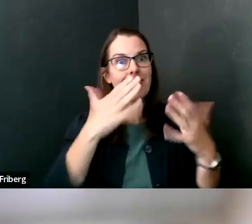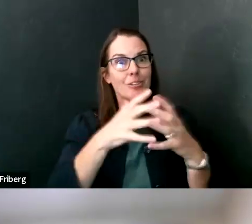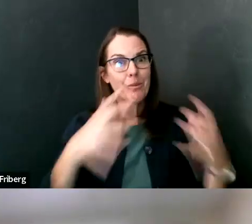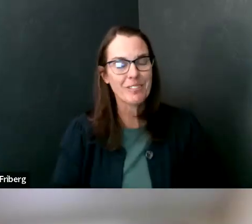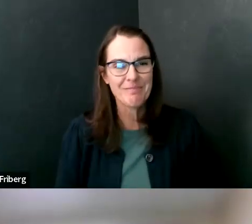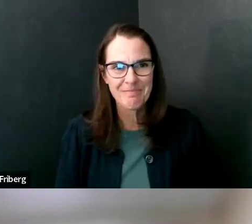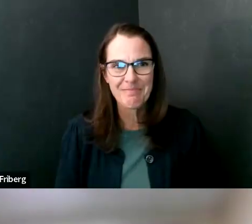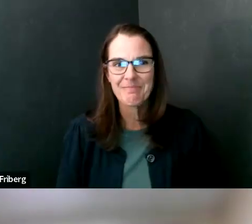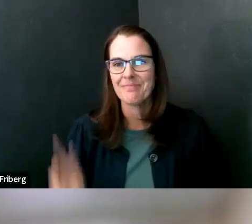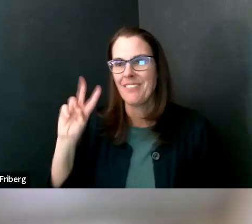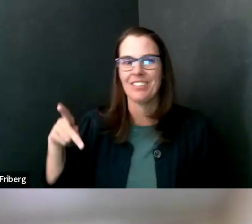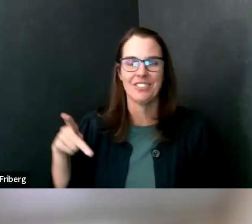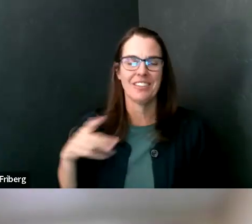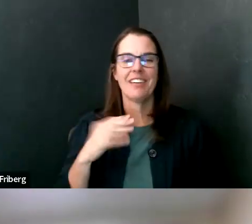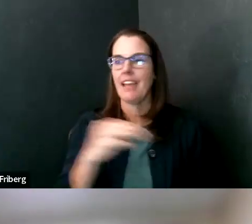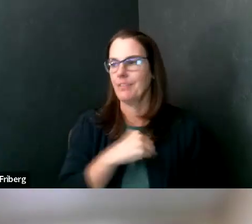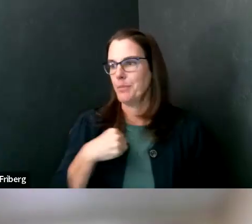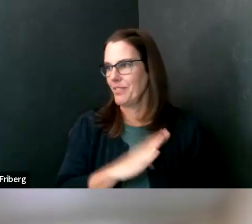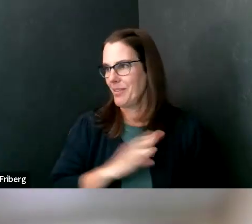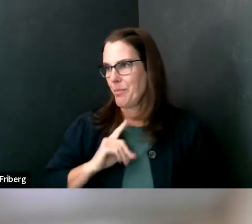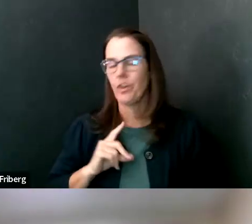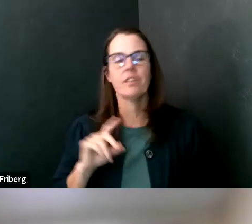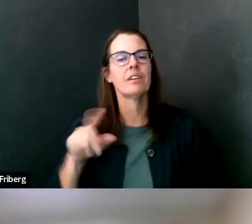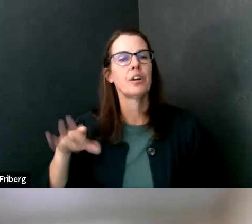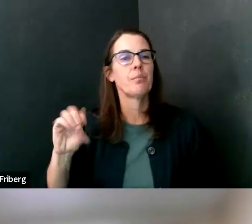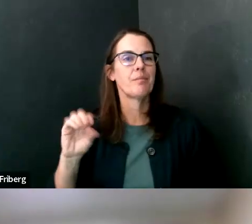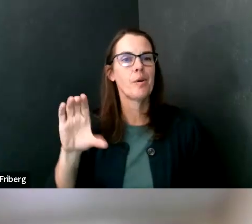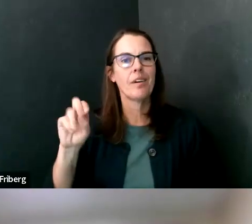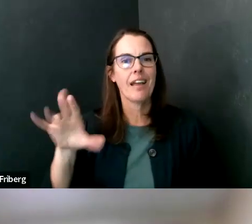uh vice chair and members of the board. Uh Primo Castro with the Biotechnology Innovation